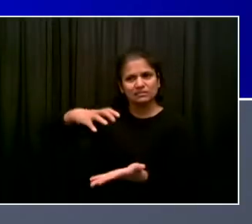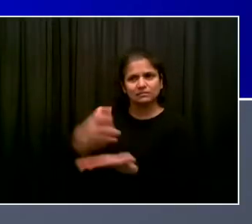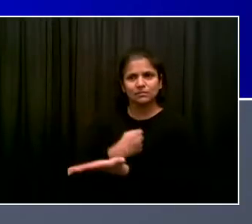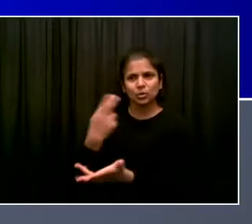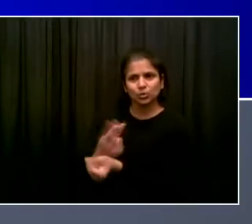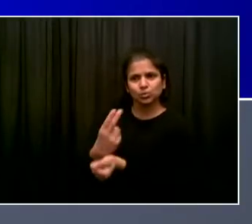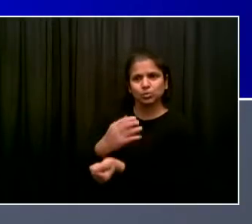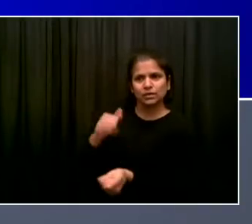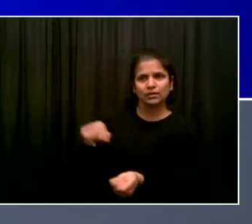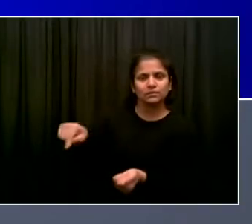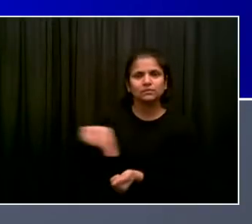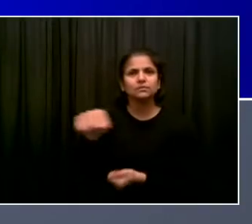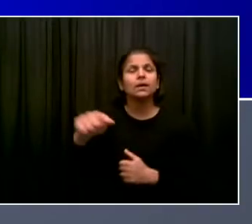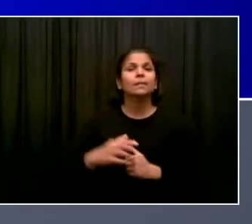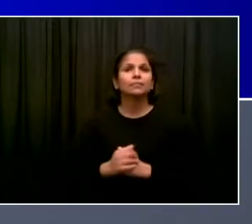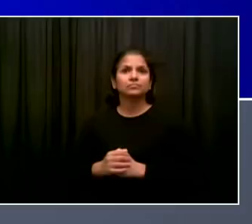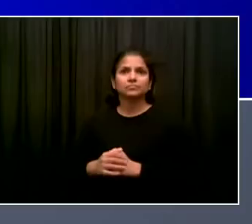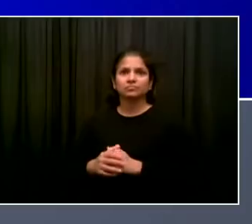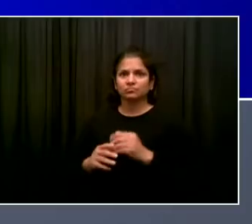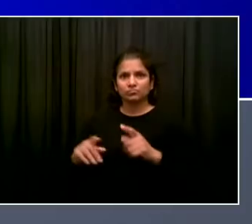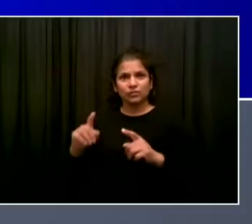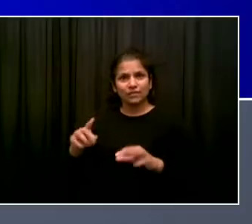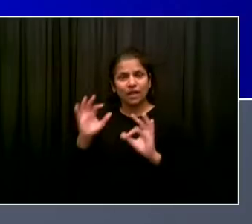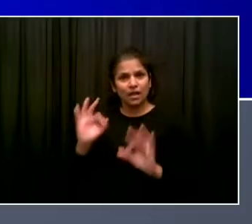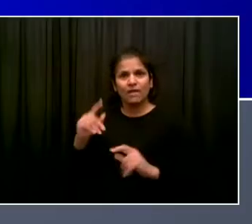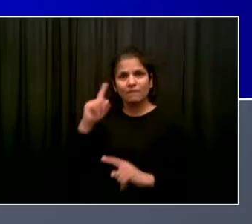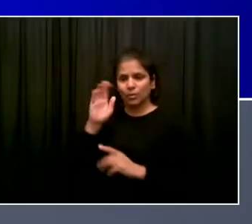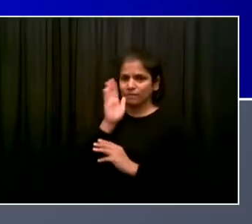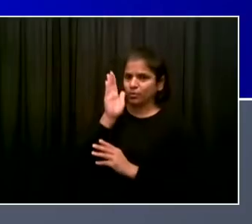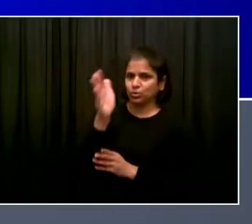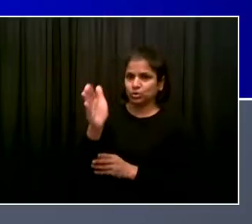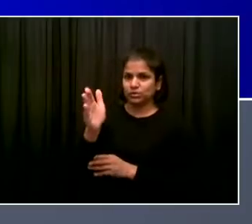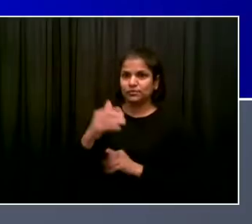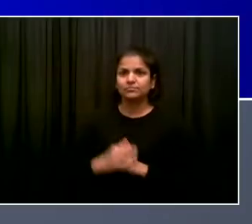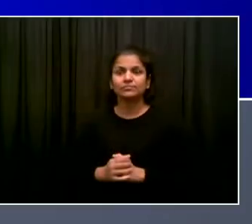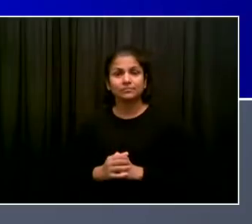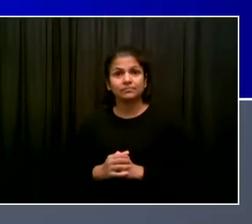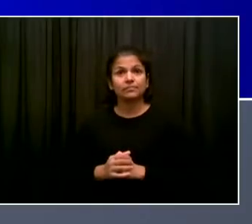BY ALL THES E WERATWAYS, WELL SO NO WE ARE NOT